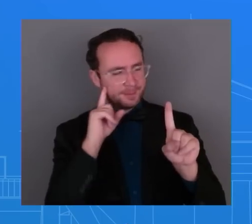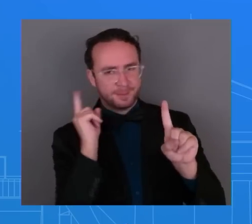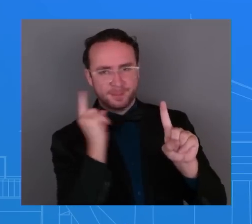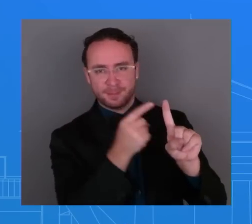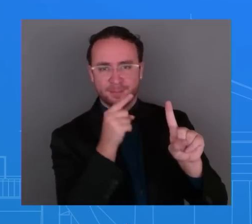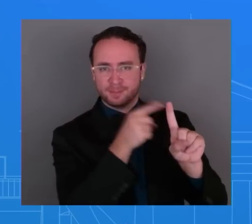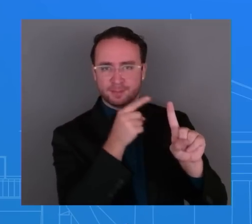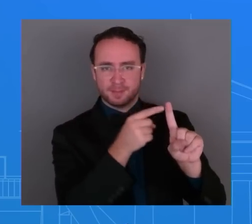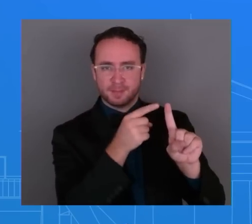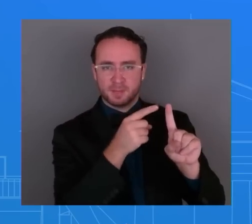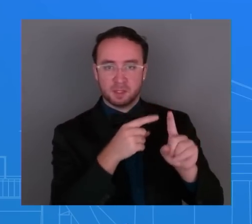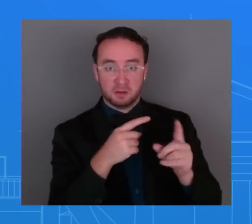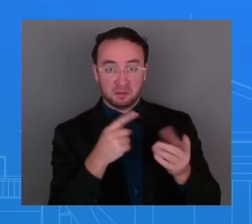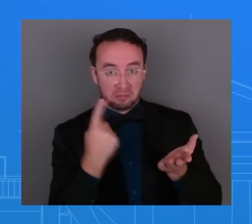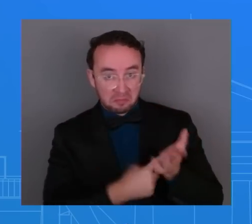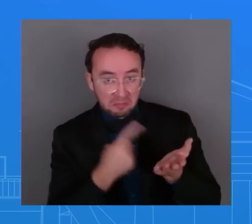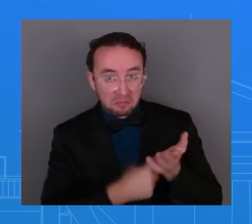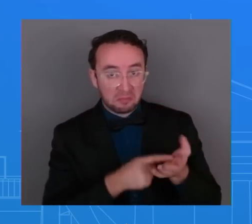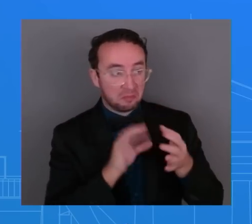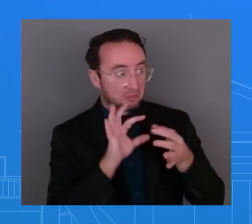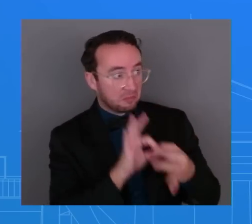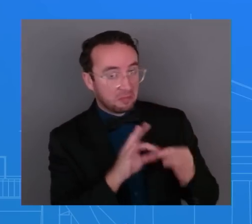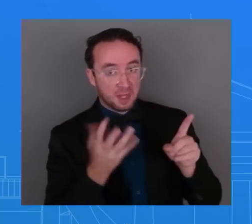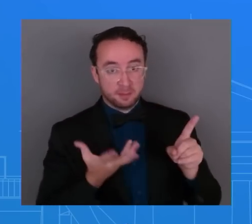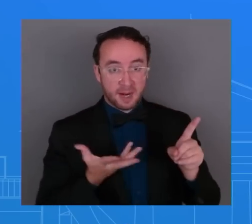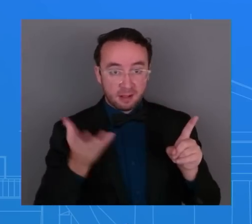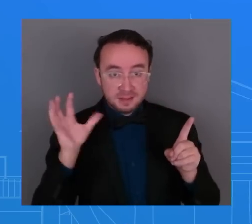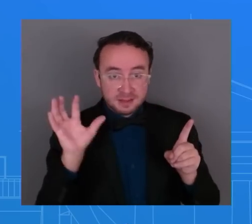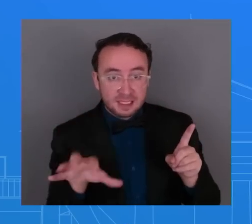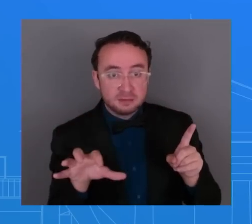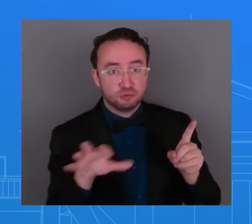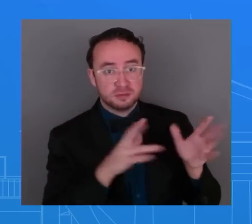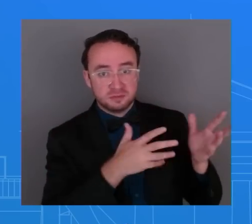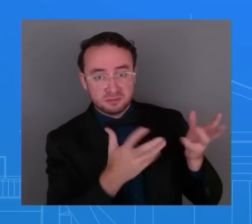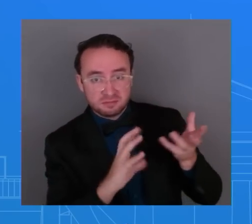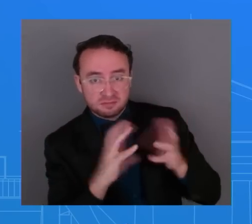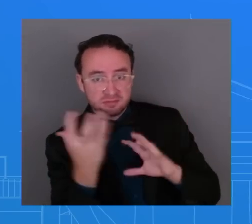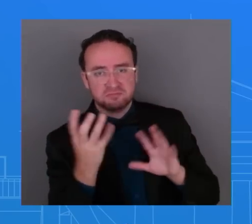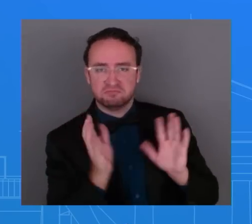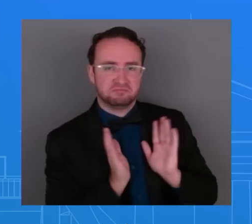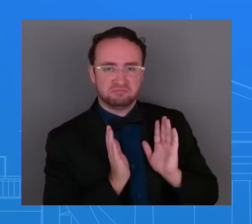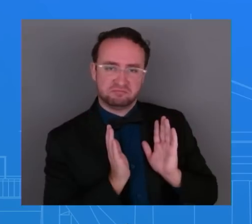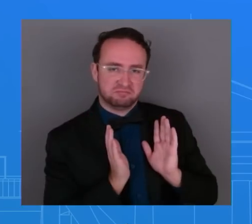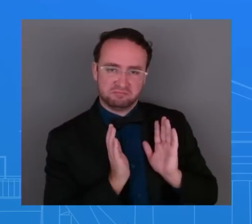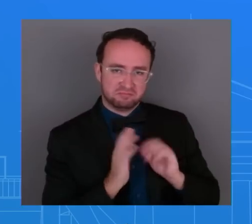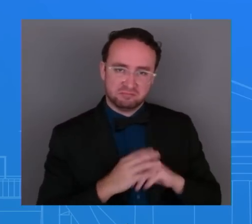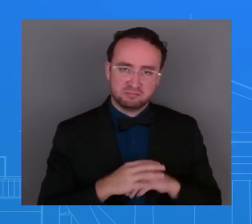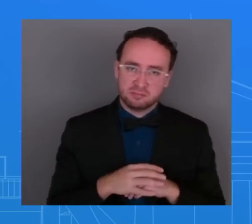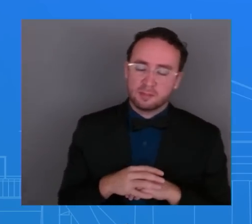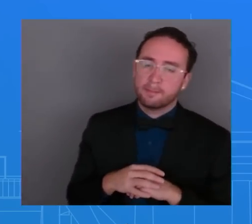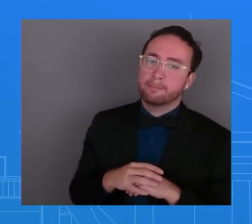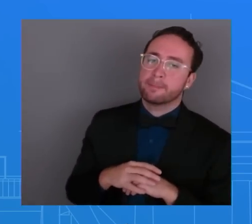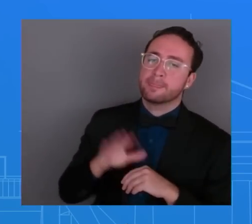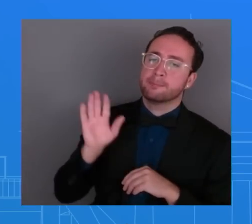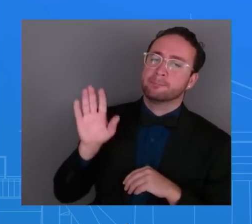As president plans to -- for the next six months, what are the unfinished agenda on India -- the India-U.S. relationship and also on Quad?